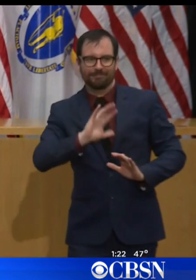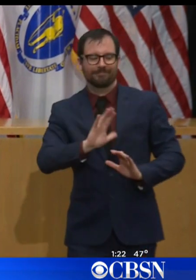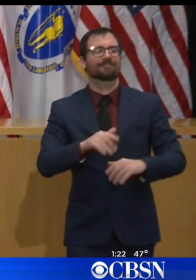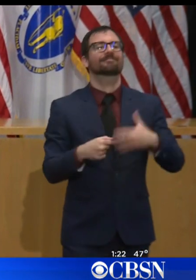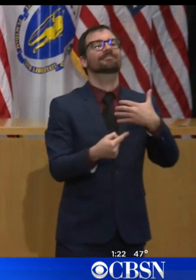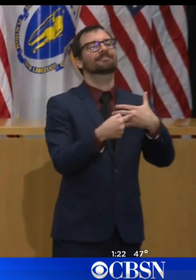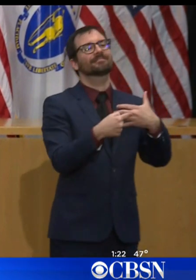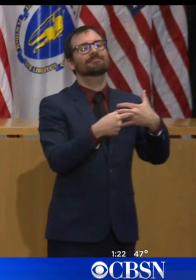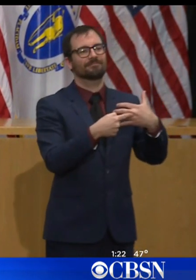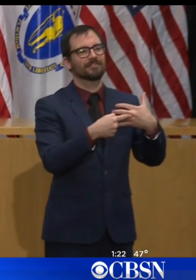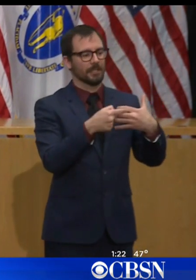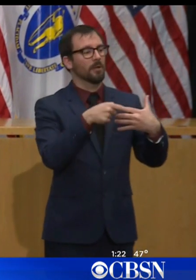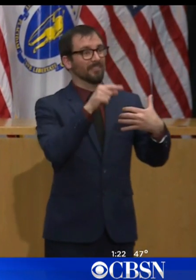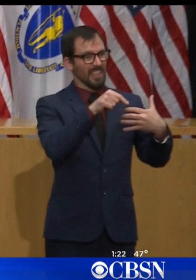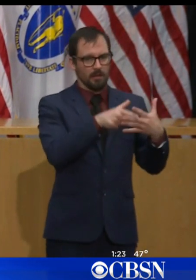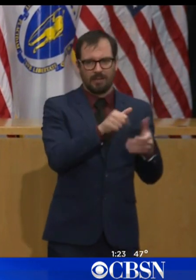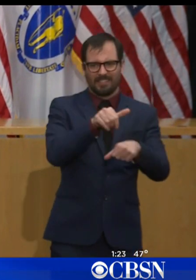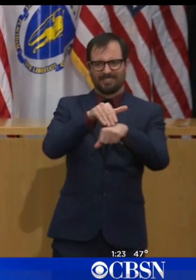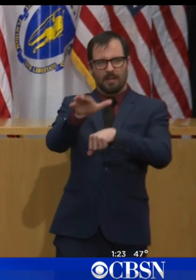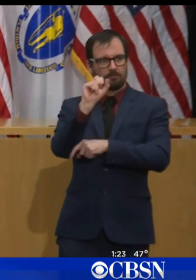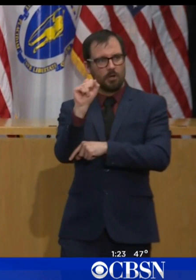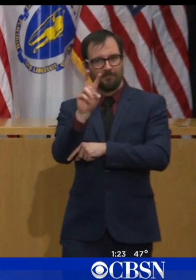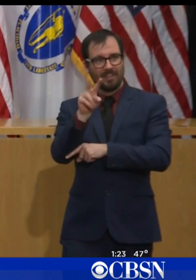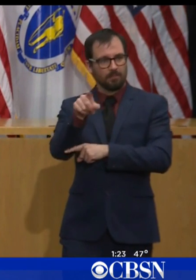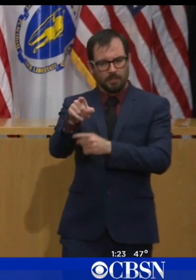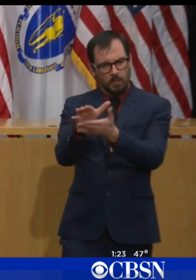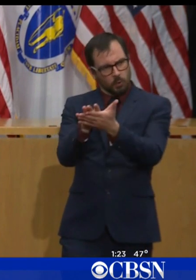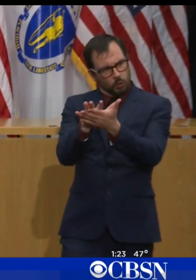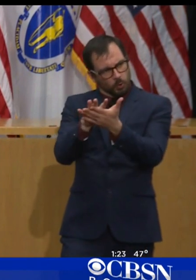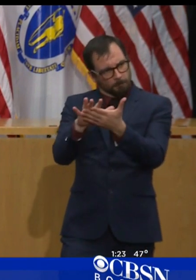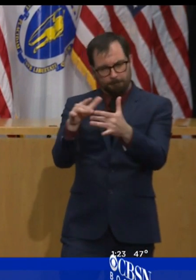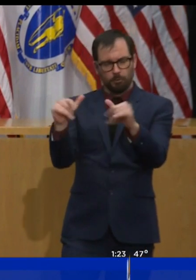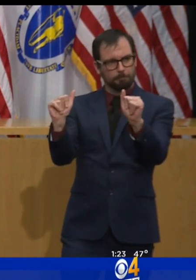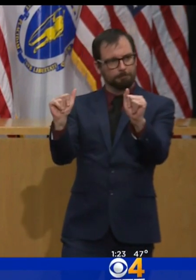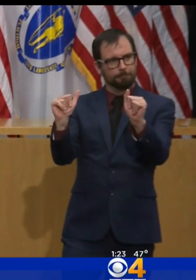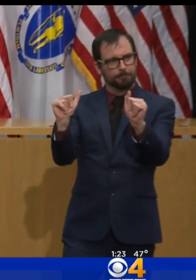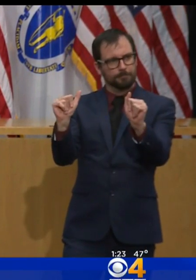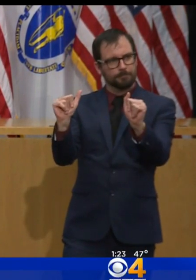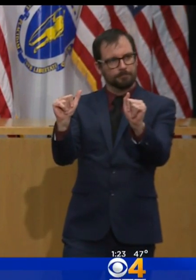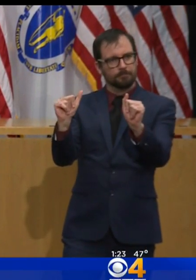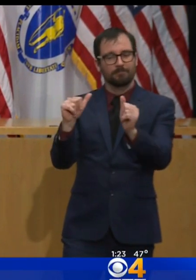SO THE SYSTEM CAN DECONTAMINATE UP TO 80,000 MASKS PER DAY WHICH SHOULD COVER ALL DEMAND IN